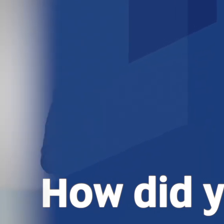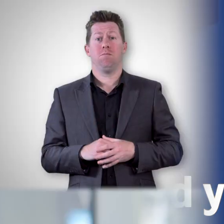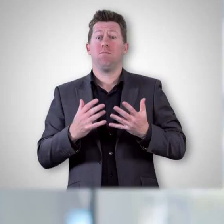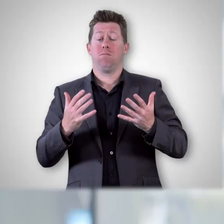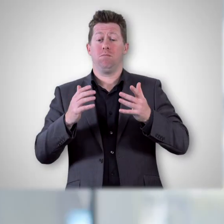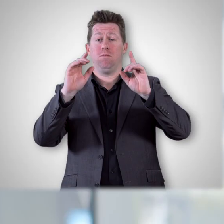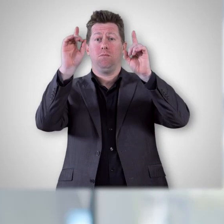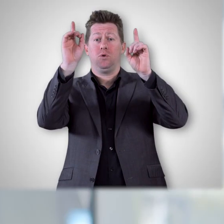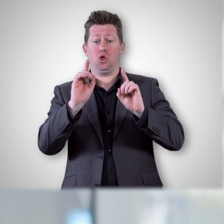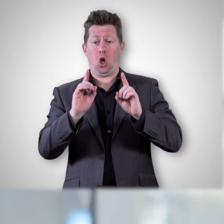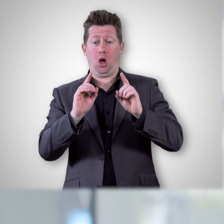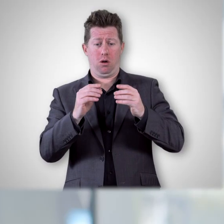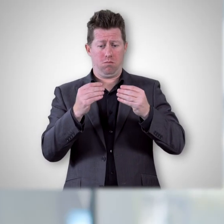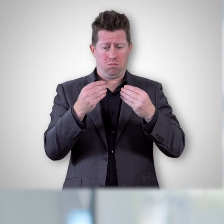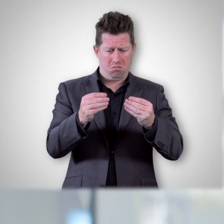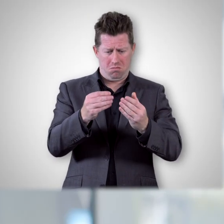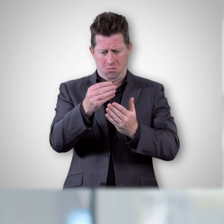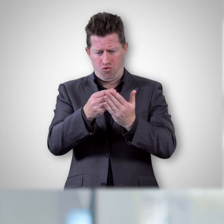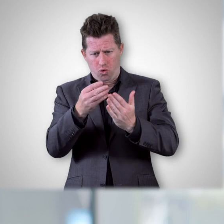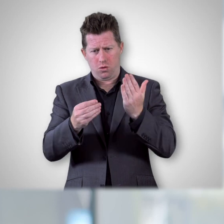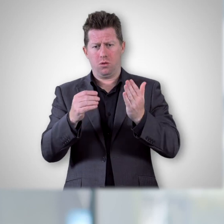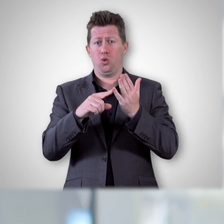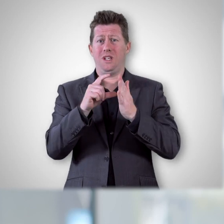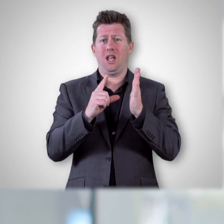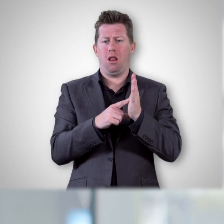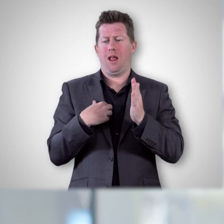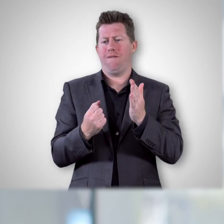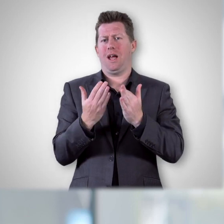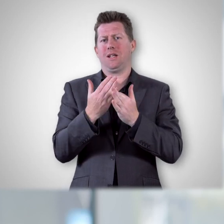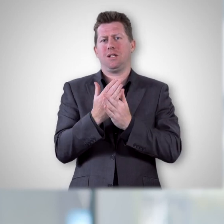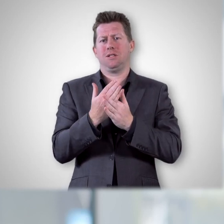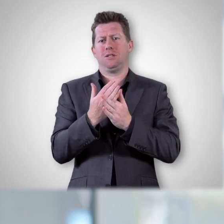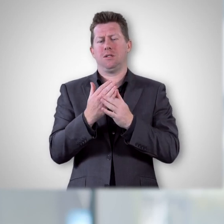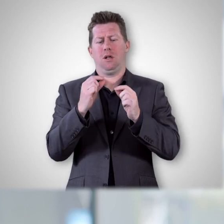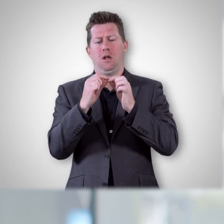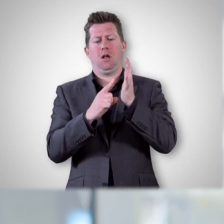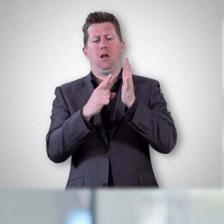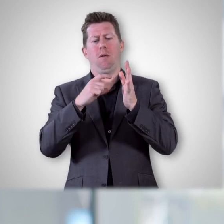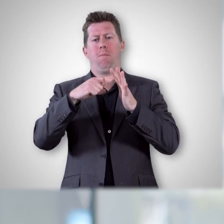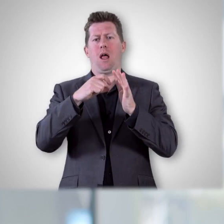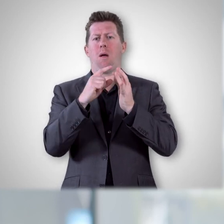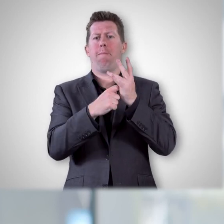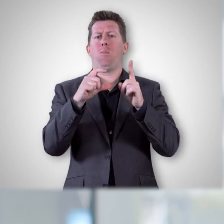When designing materials for universal design we have access to Blackboard's accessibility tool,